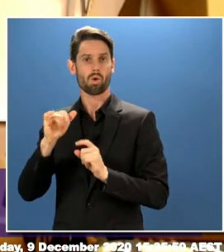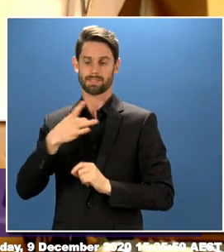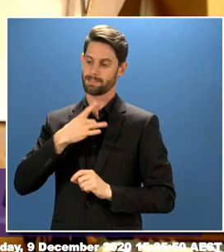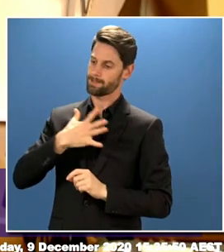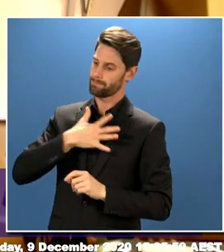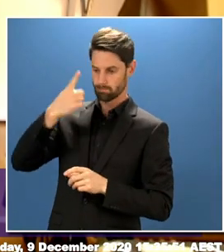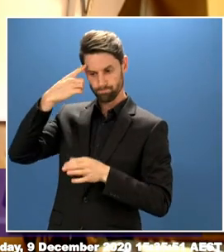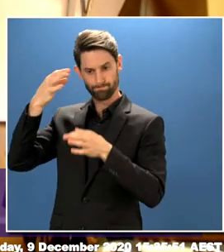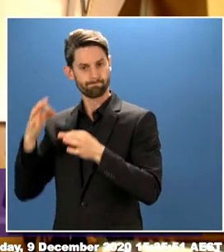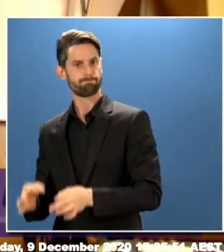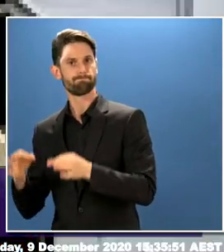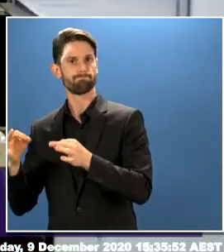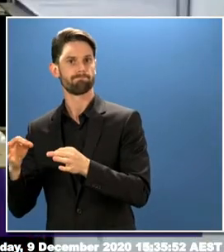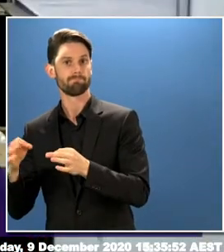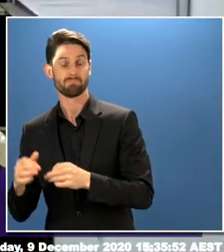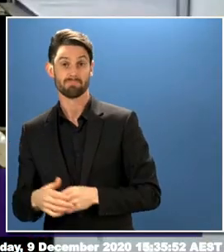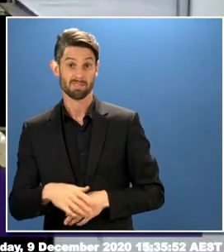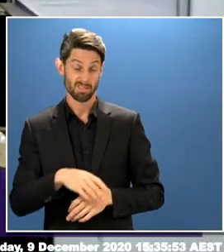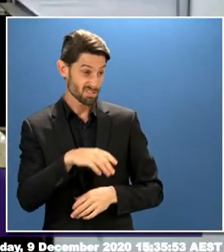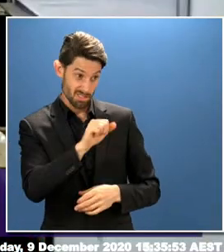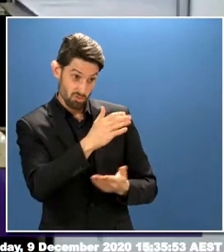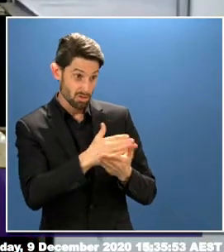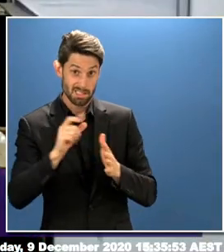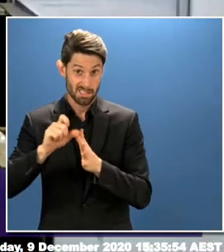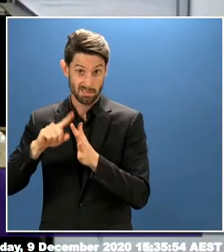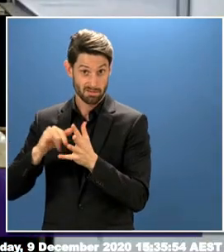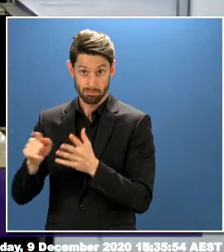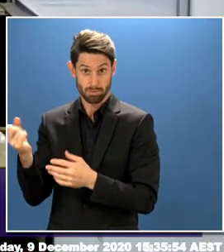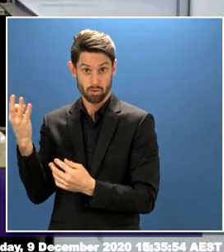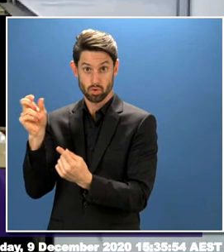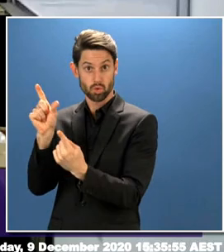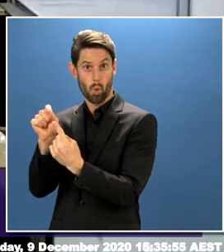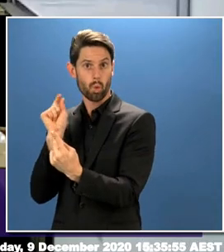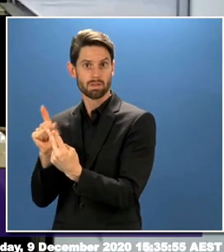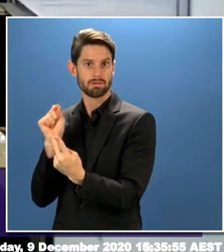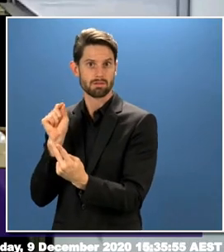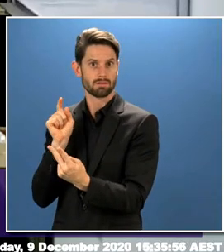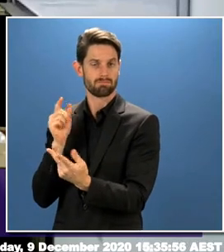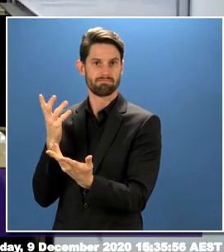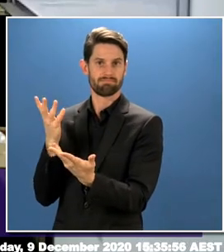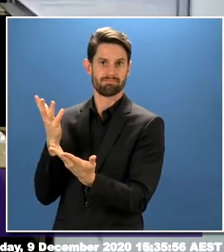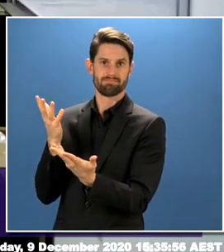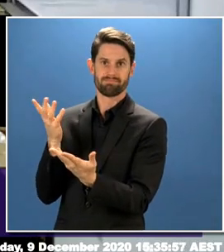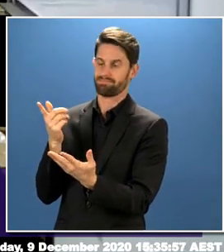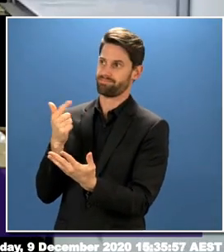you don't have that choice in terms of, you know, how long you take, what you do, your choices, your pathways.